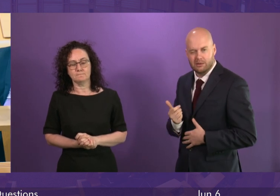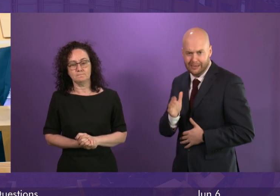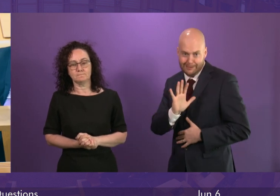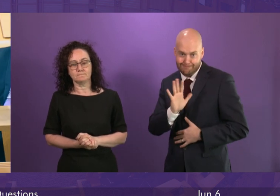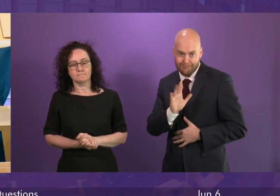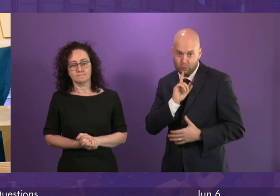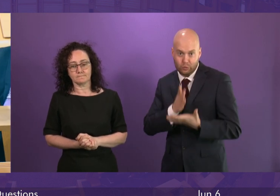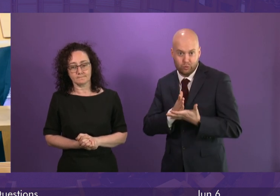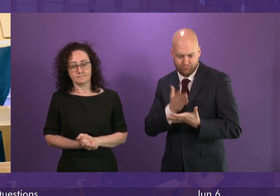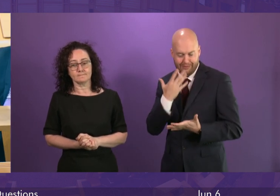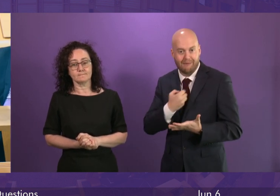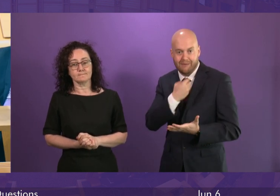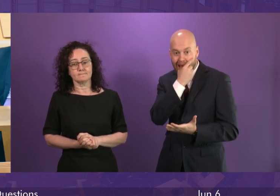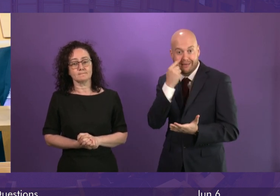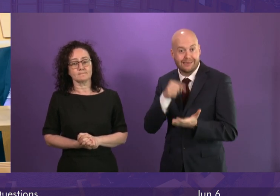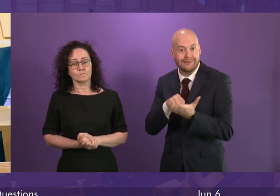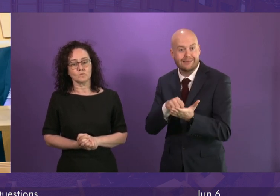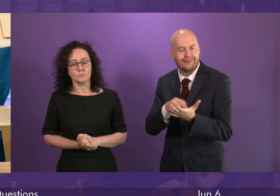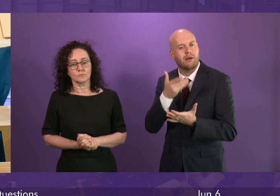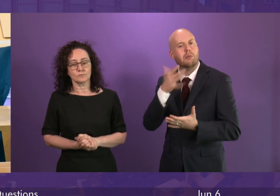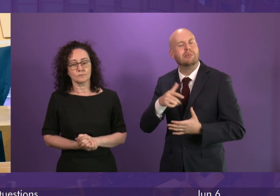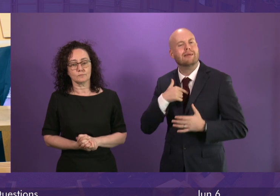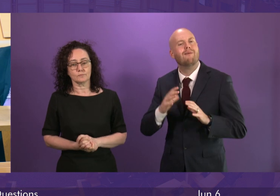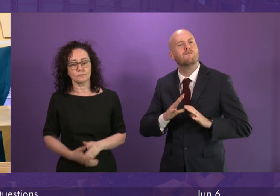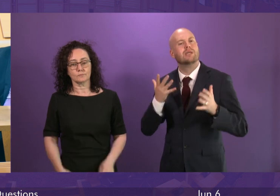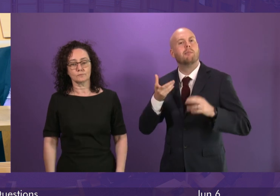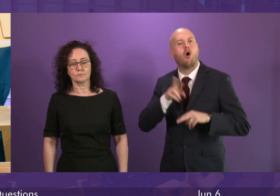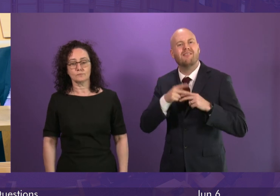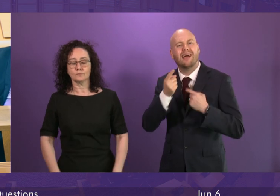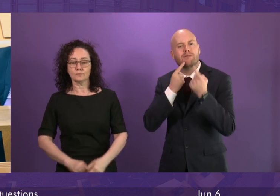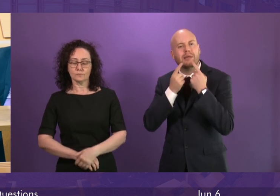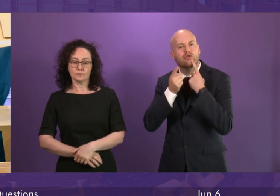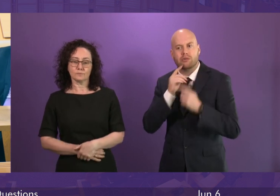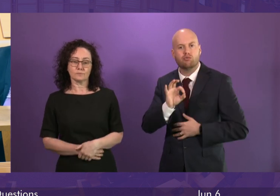requests to all 32 local authorities, asking them how many combined classes there are in